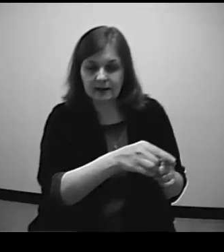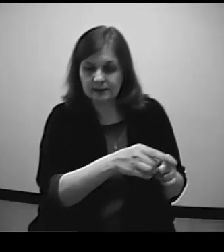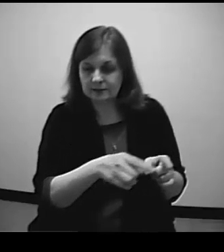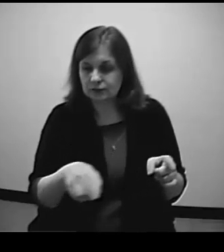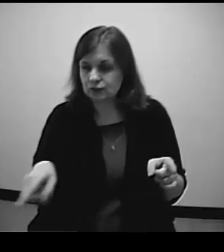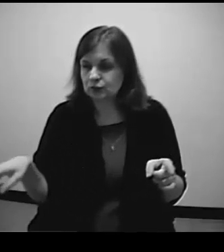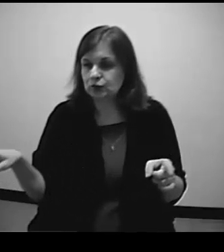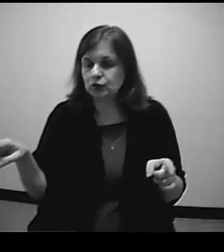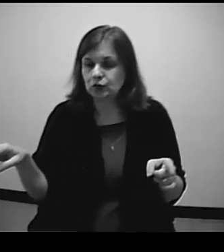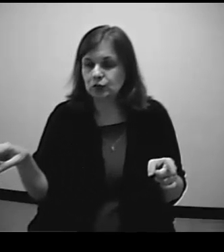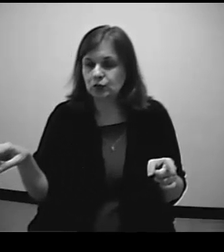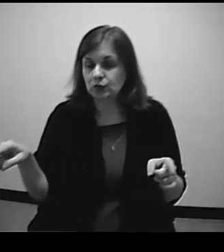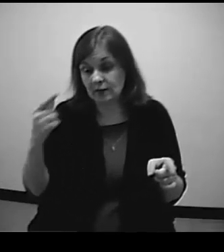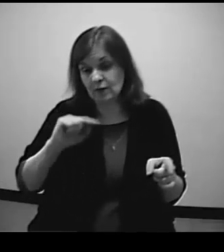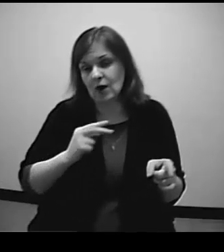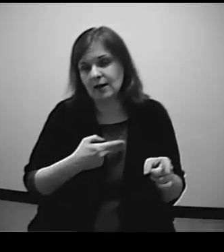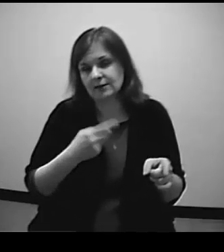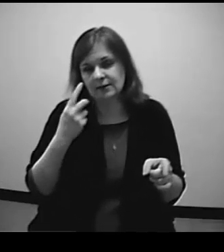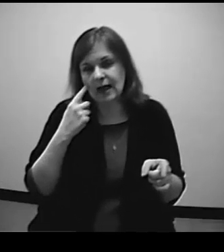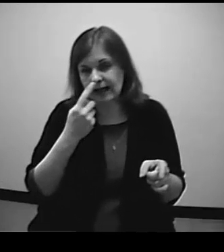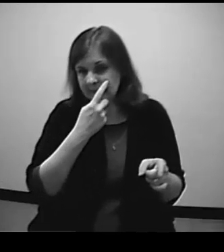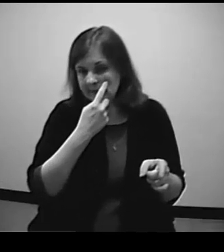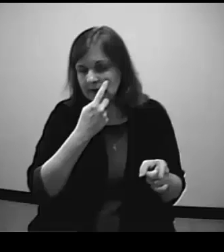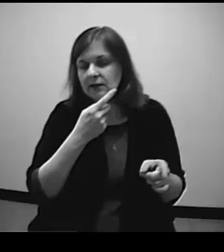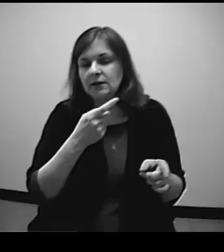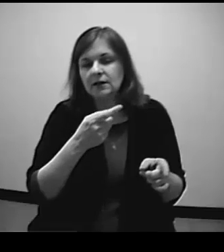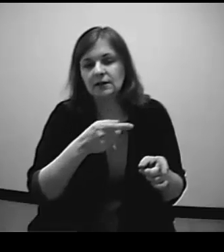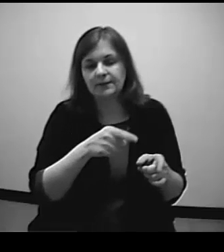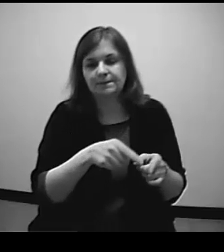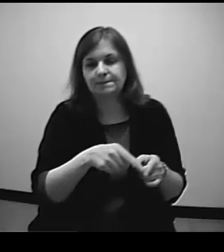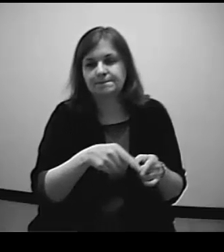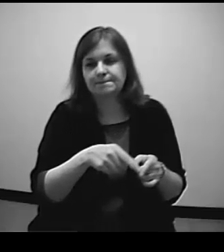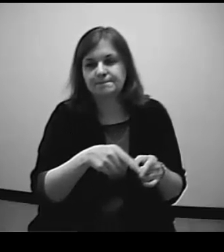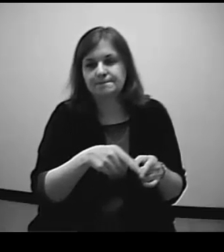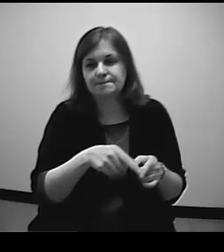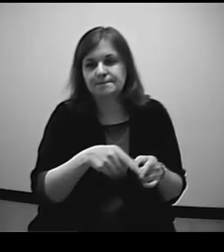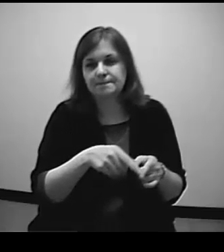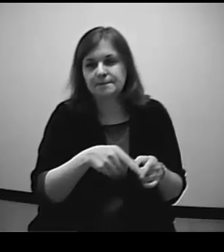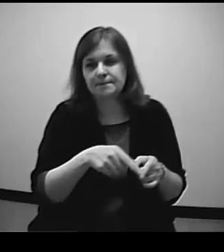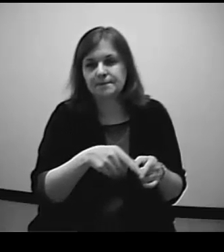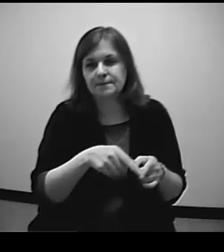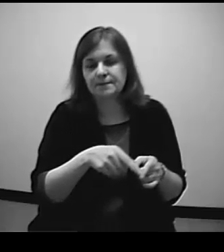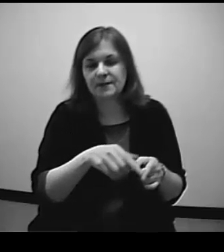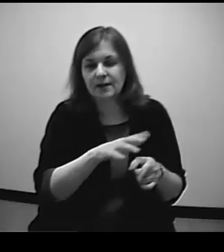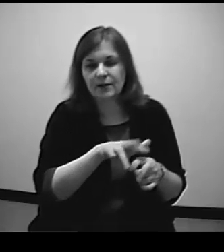and for us